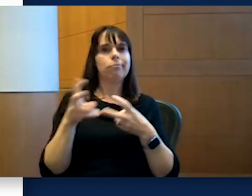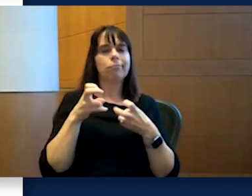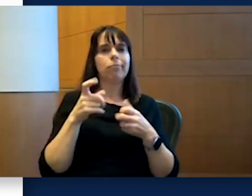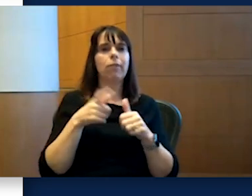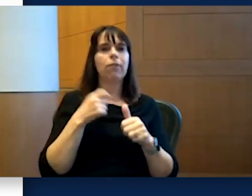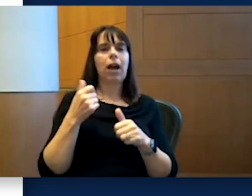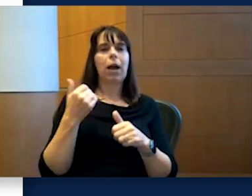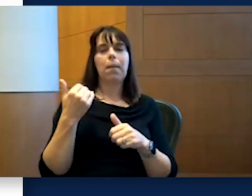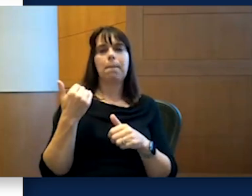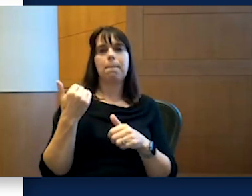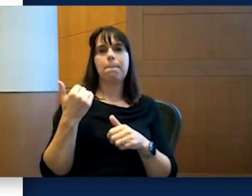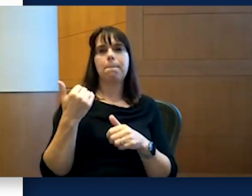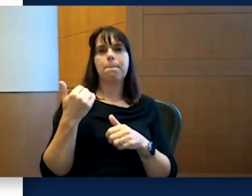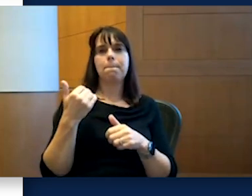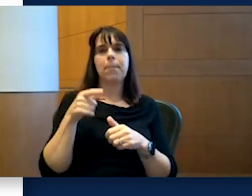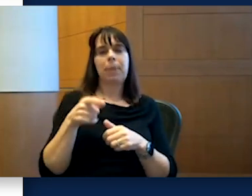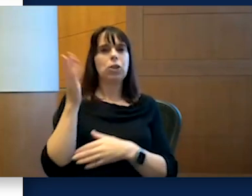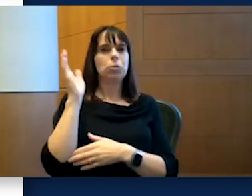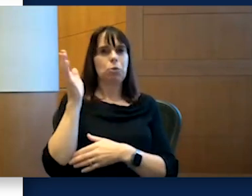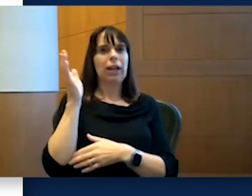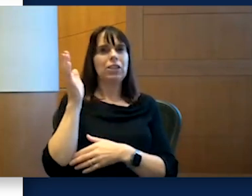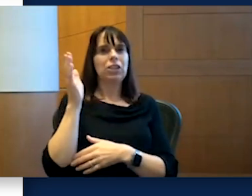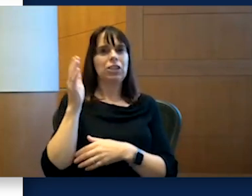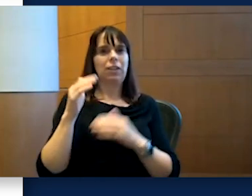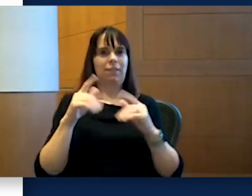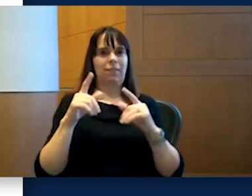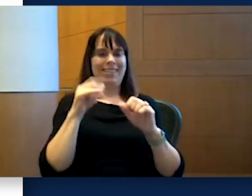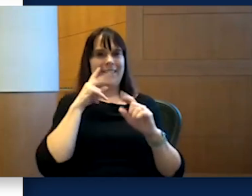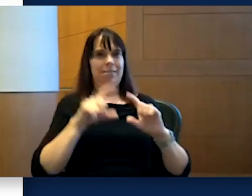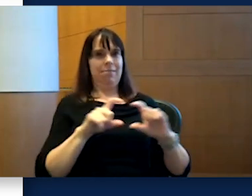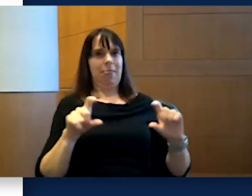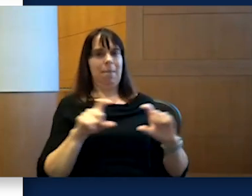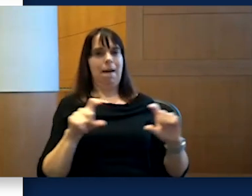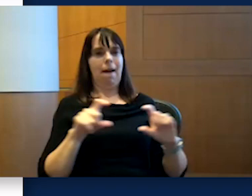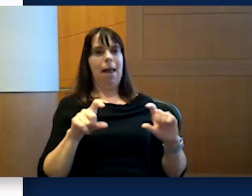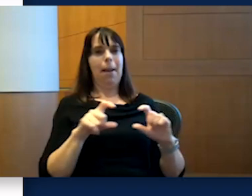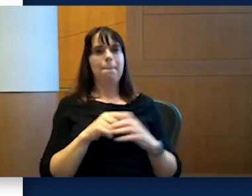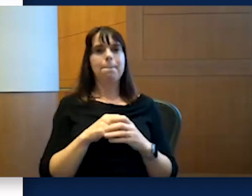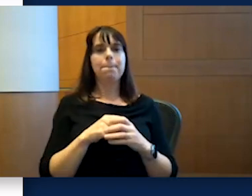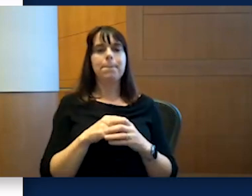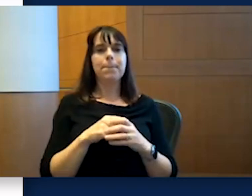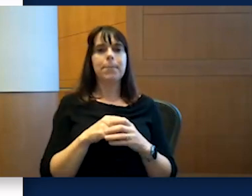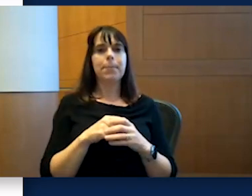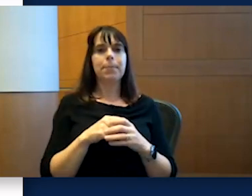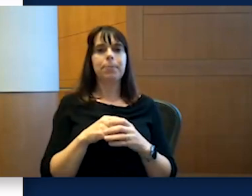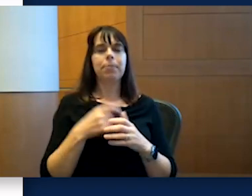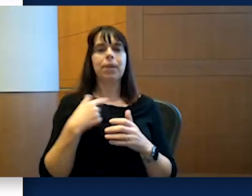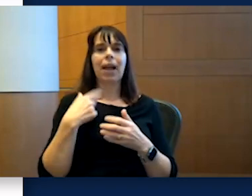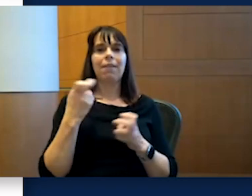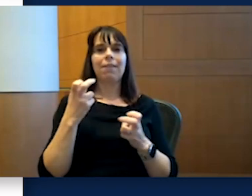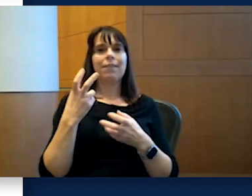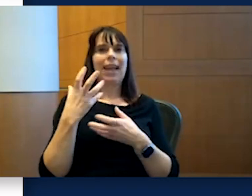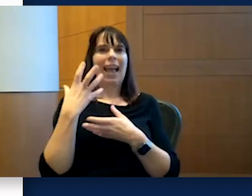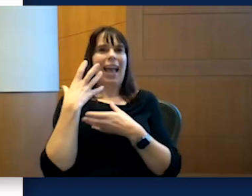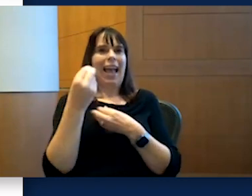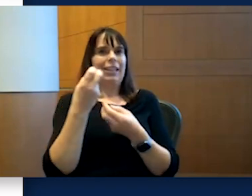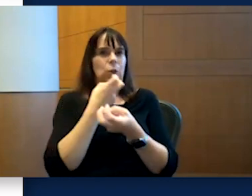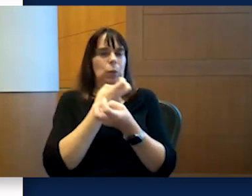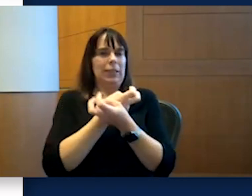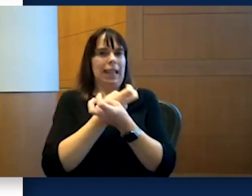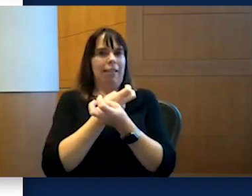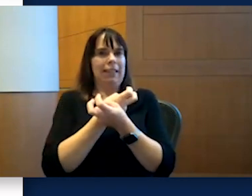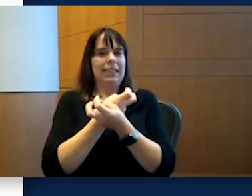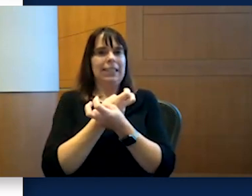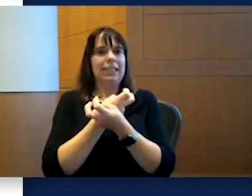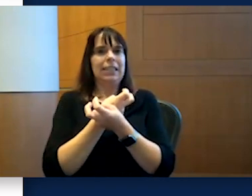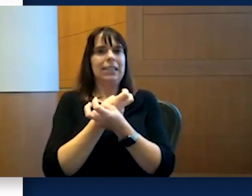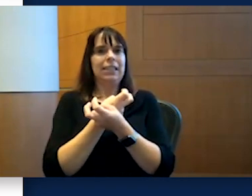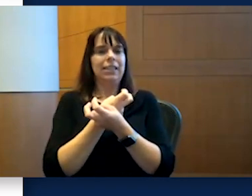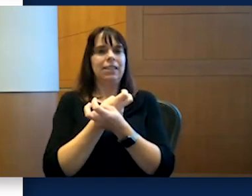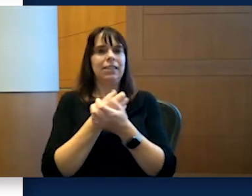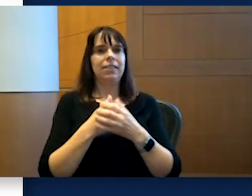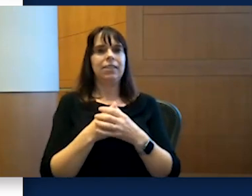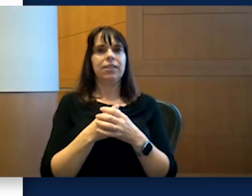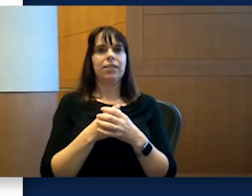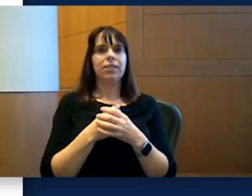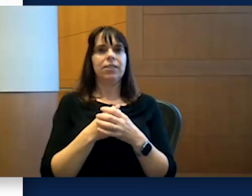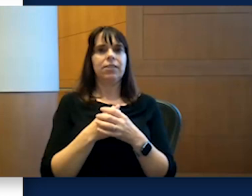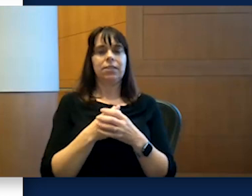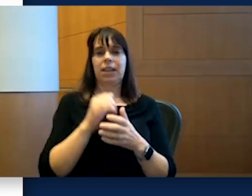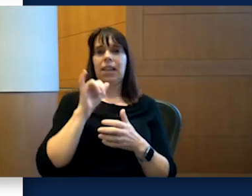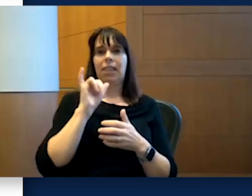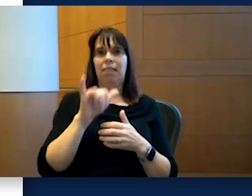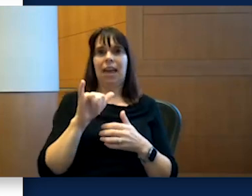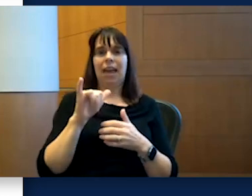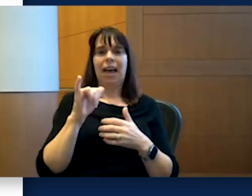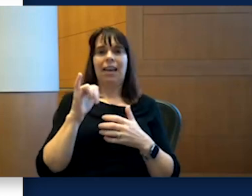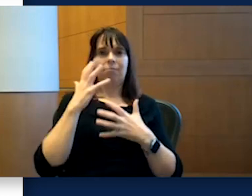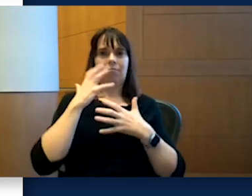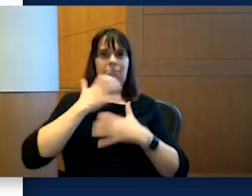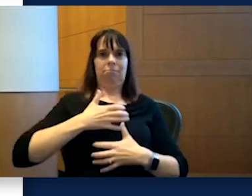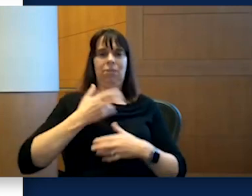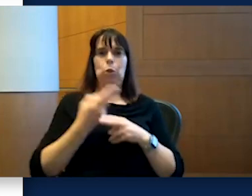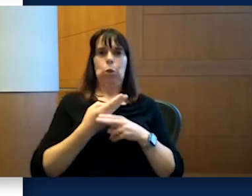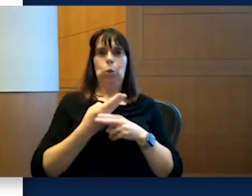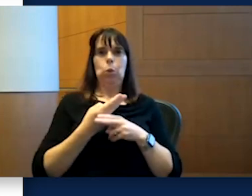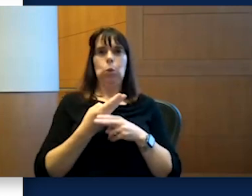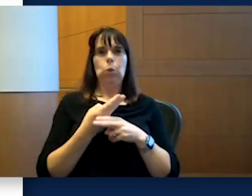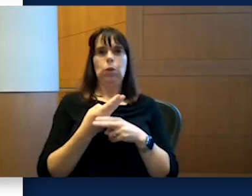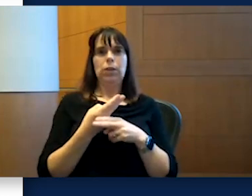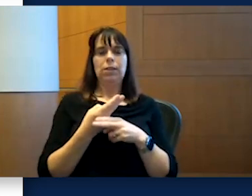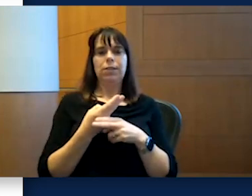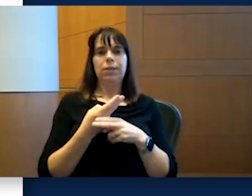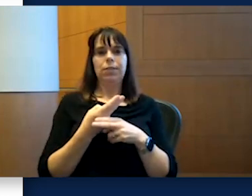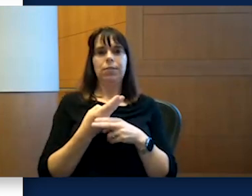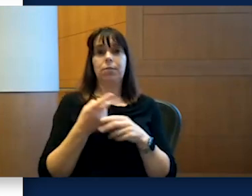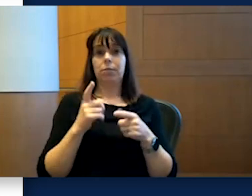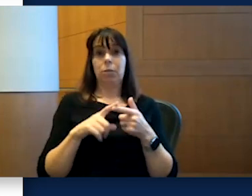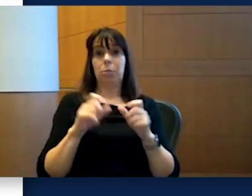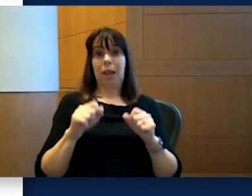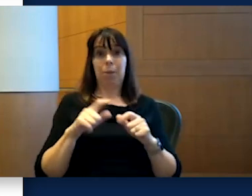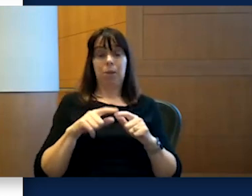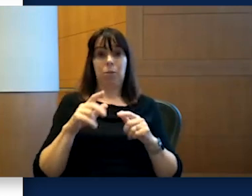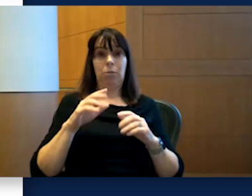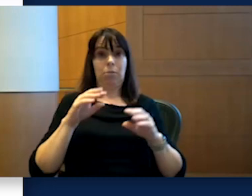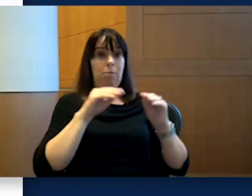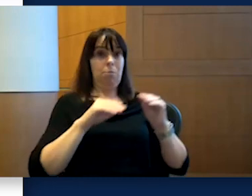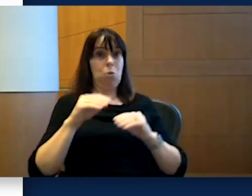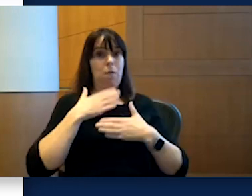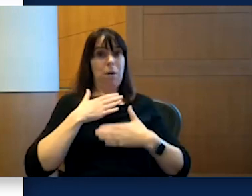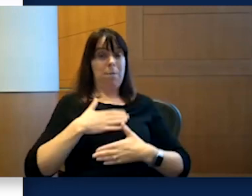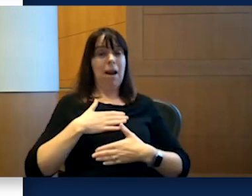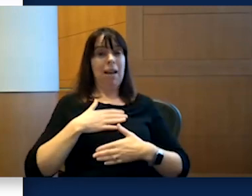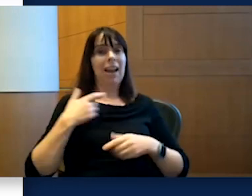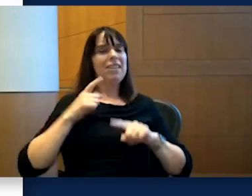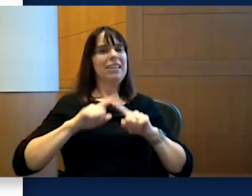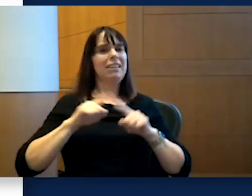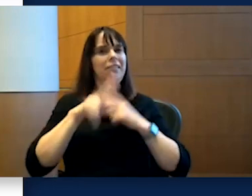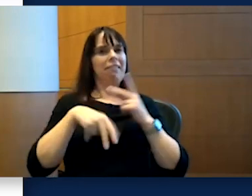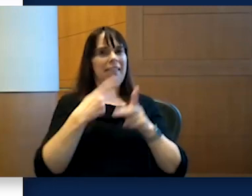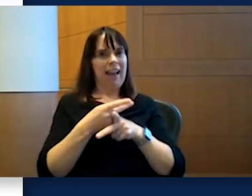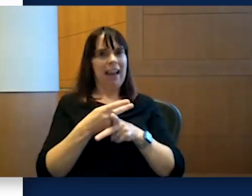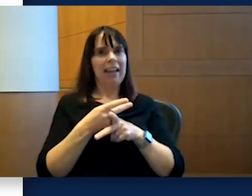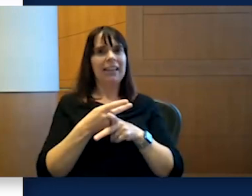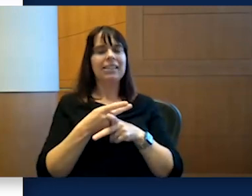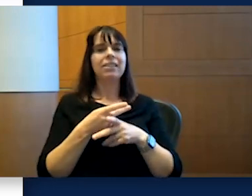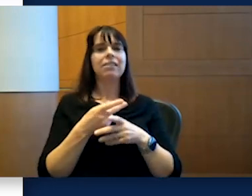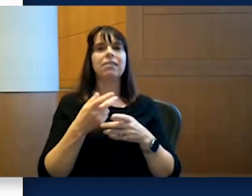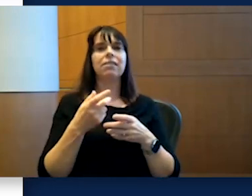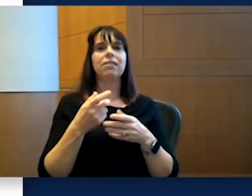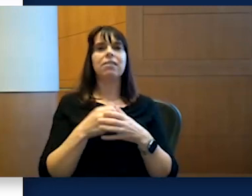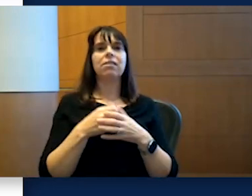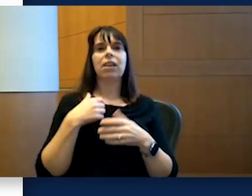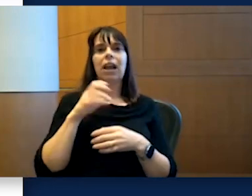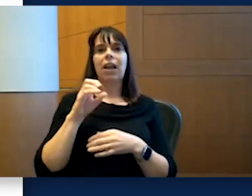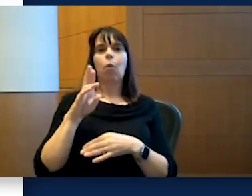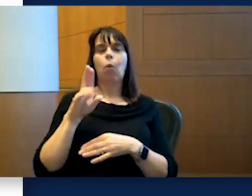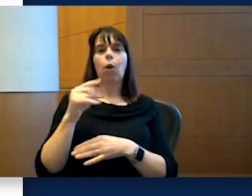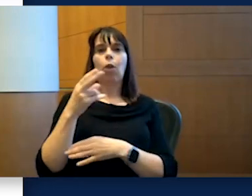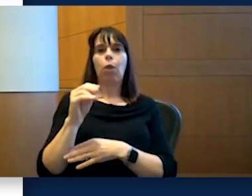But there is work that's being done on these things, and there's different approaches. These are some pictures that I pulled out this presentation down here, where there's an exoskeleton and that can be used to move the body. There are several different types of exoskeletons.